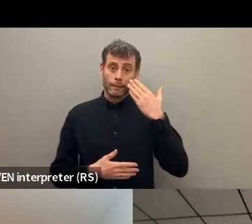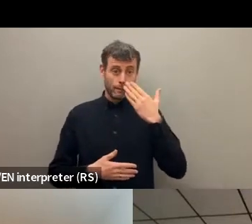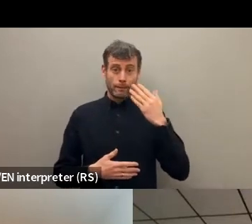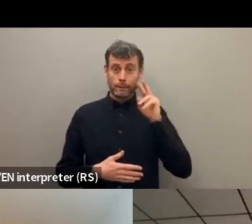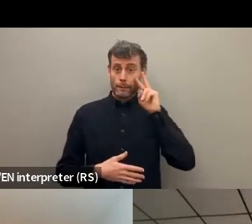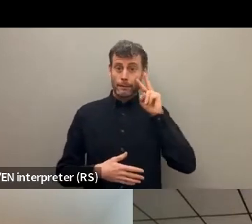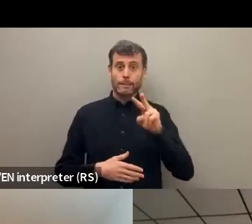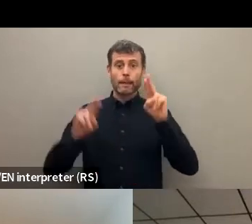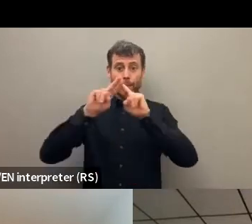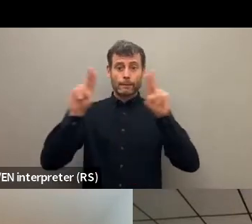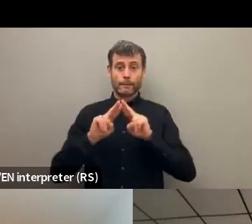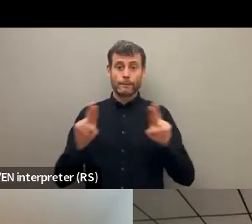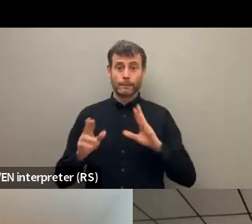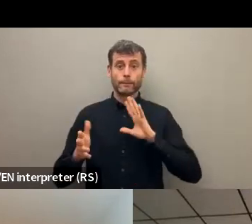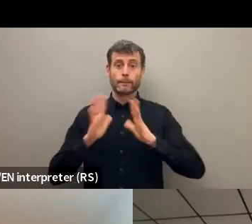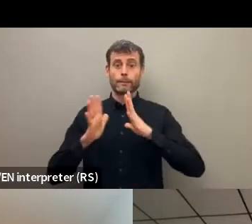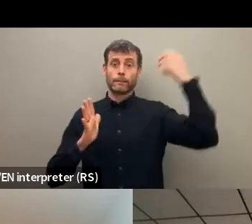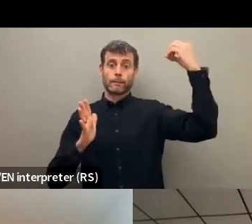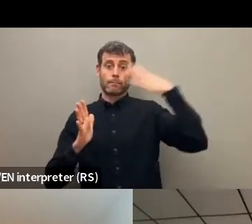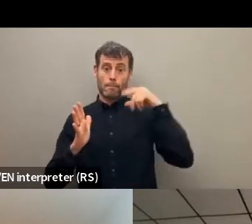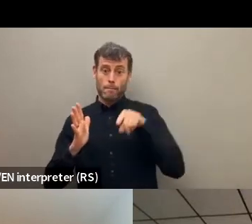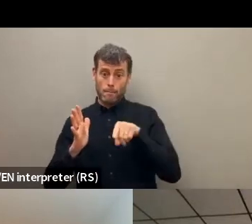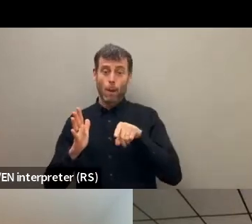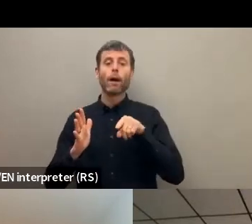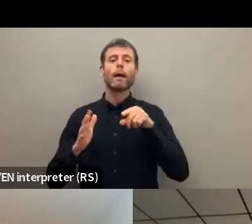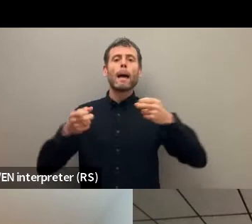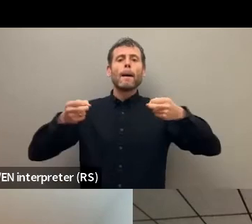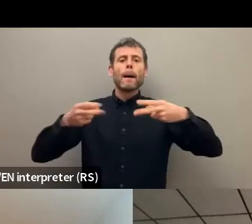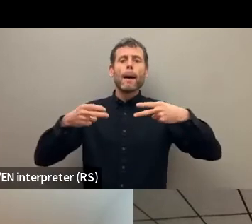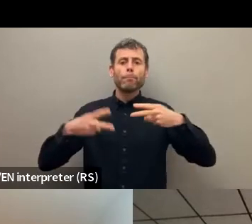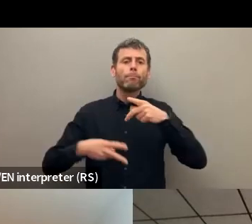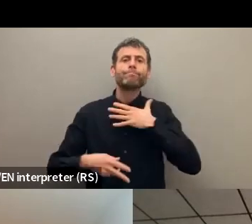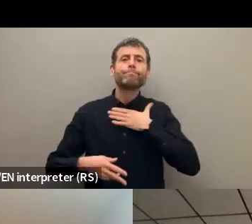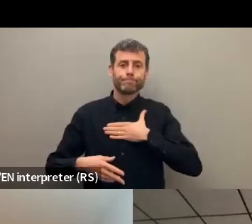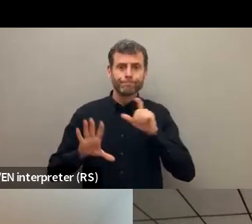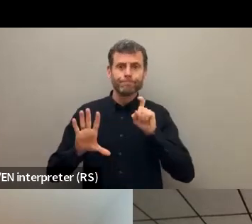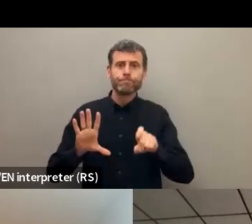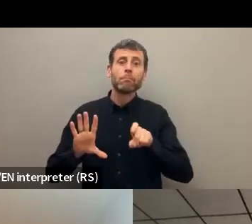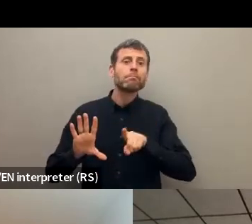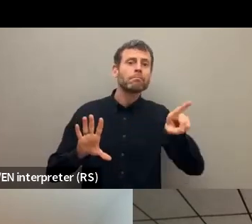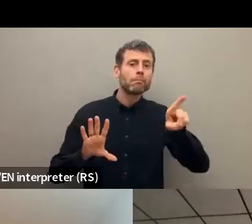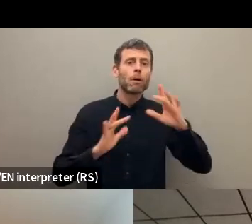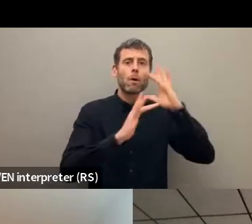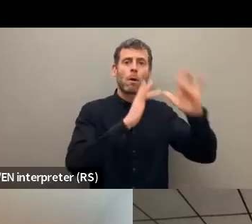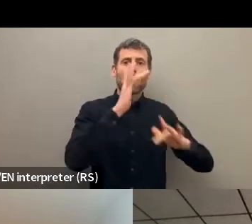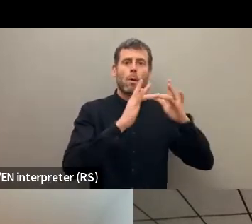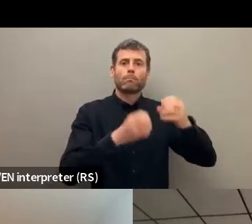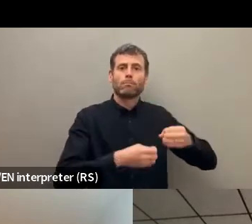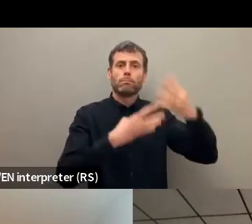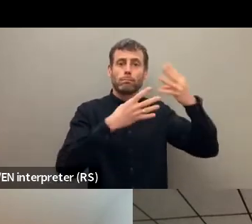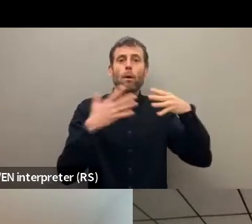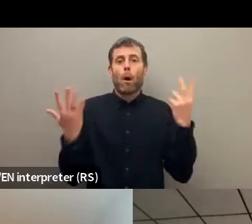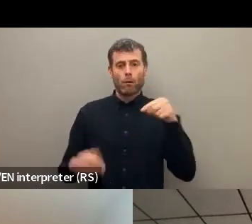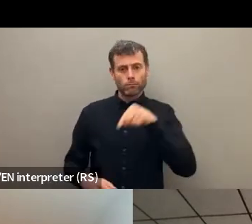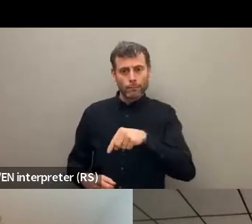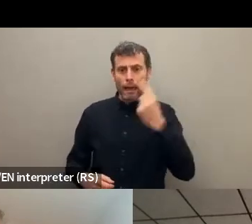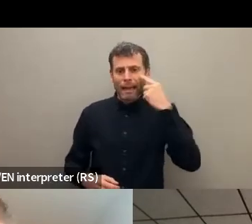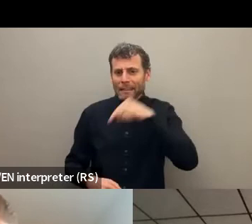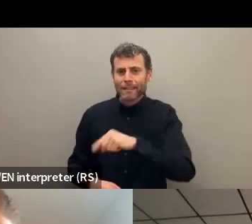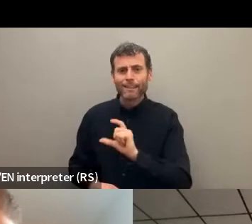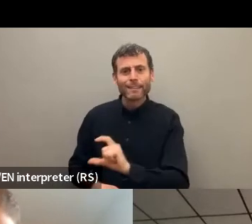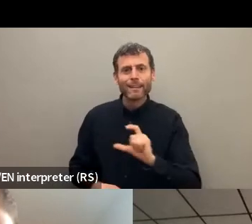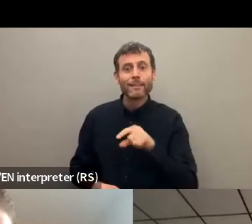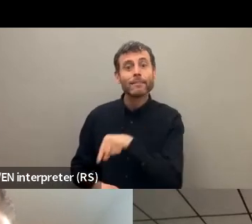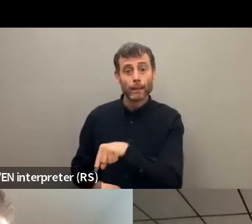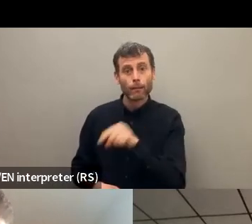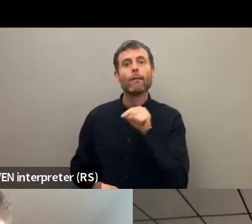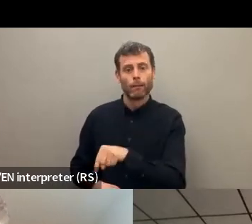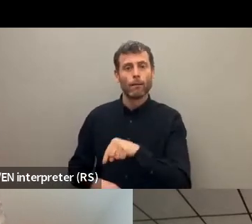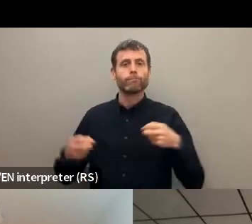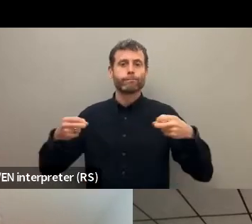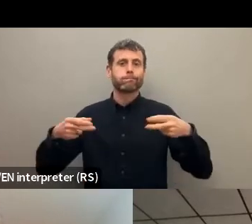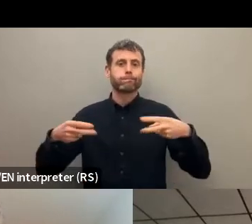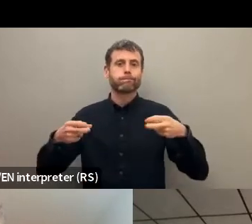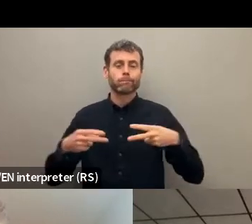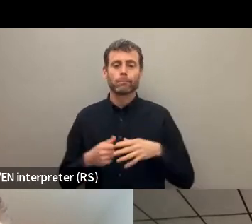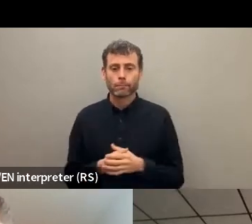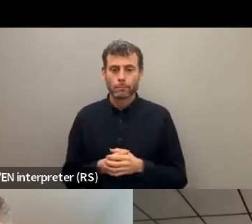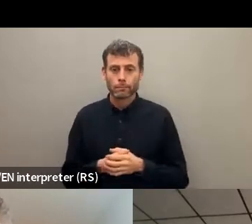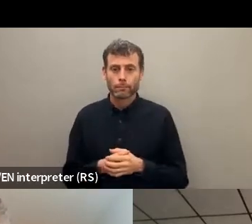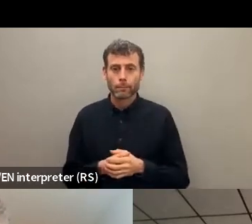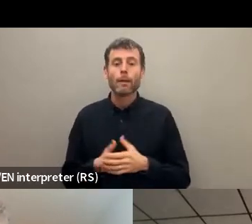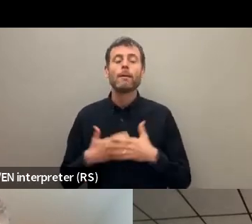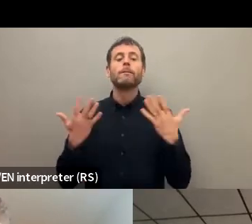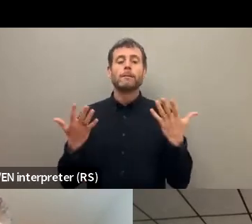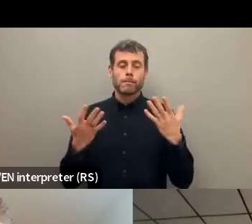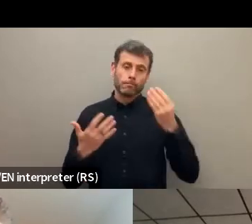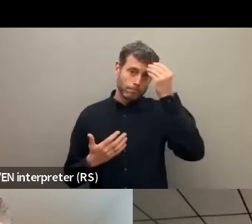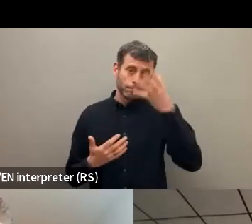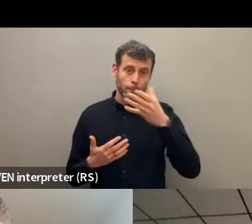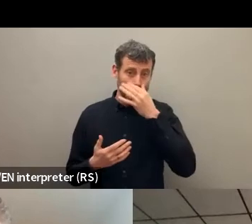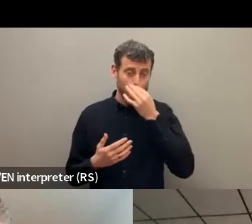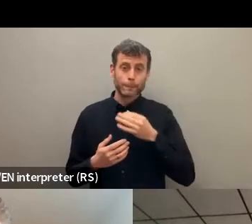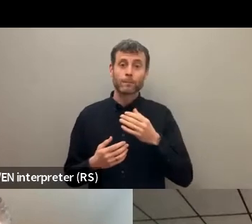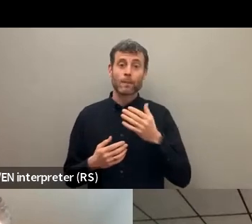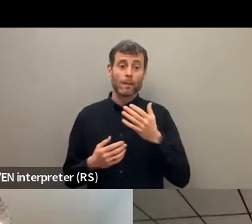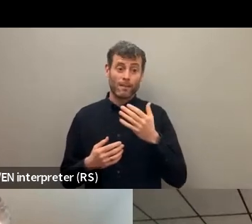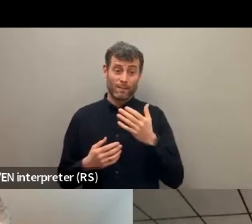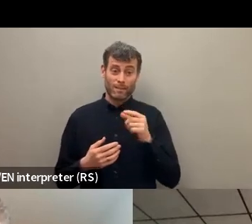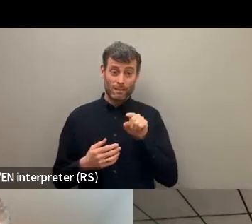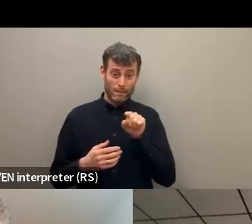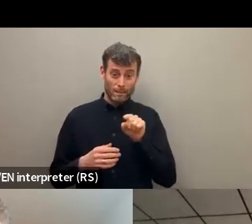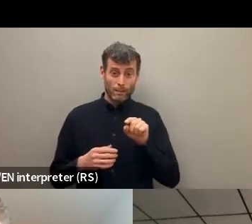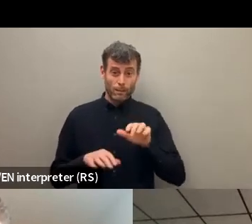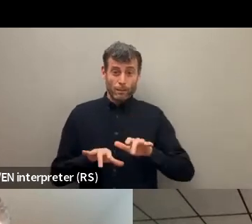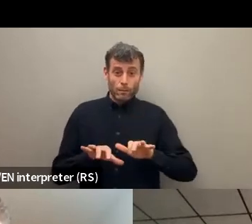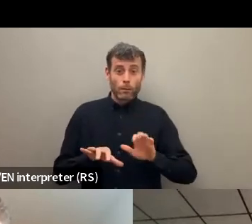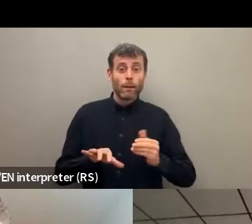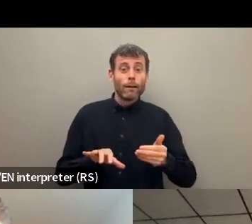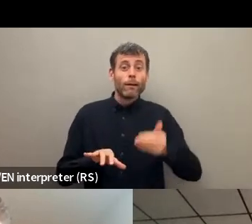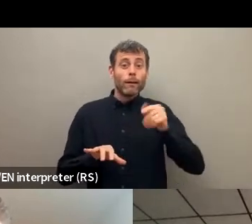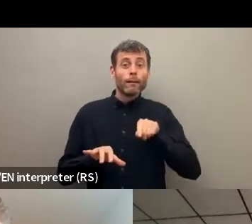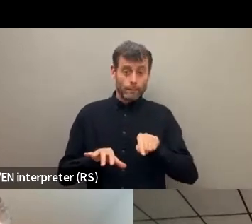Mohammed Ali Loutfy: The International sign interpretation interpreter is spotlighted and the captioning is available by clicking on the closed captioning box on the bottom of your screen and also available in a separate link that has been shared in the chat box.